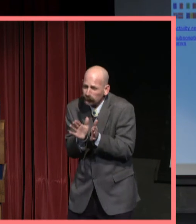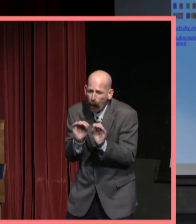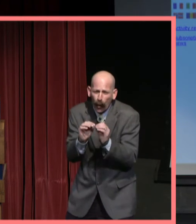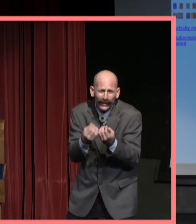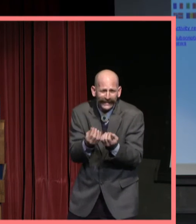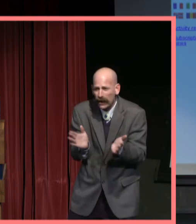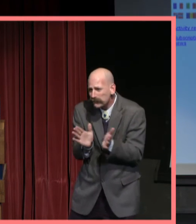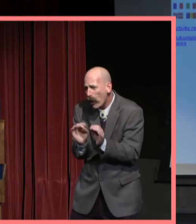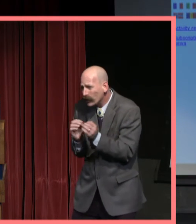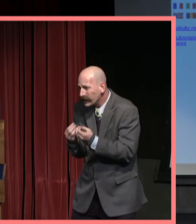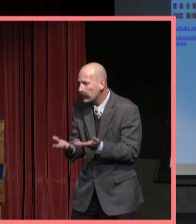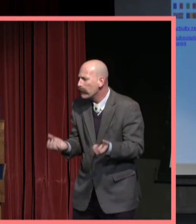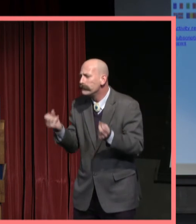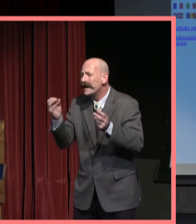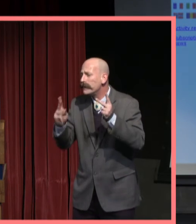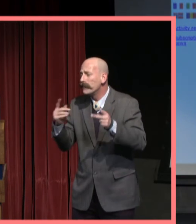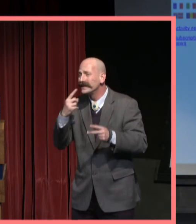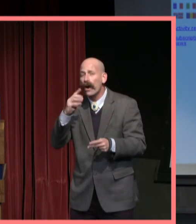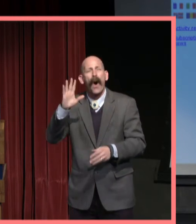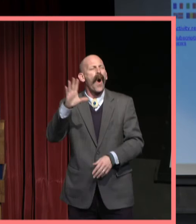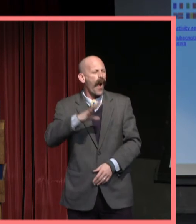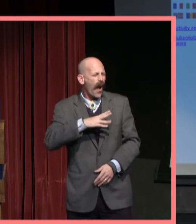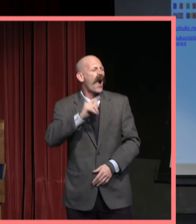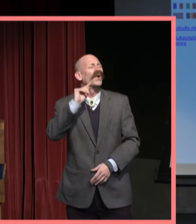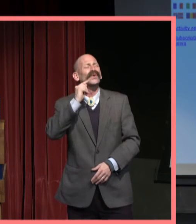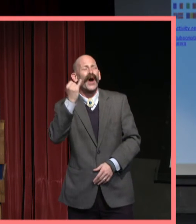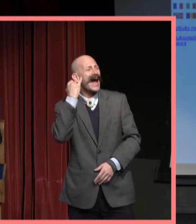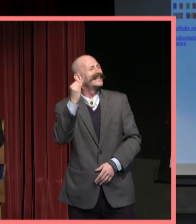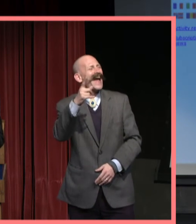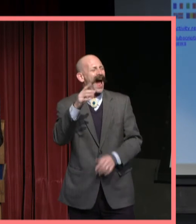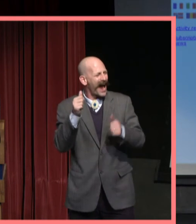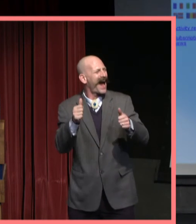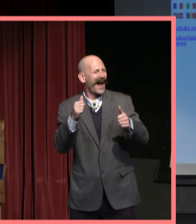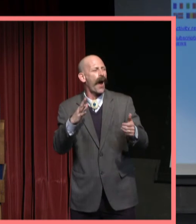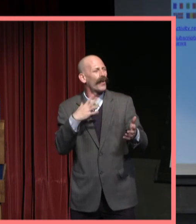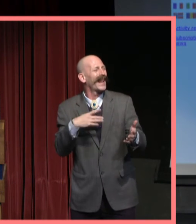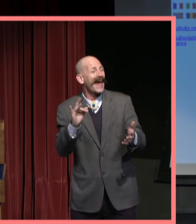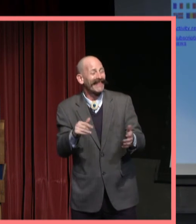Most of us, some say, oh yeah I'd love to do it, but I don't have time and I'm in exactly that category, sadly.